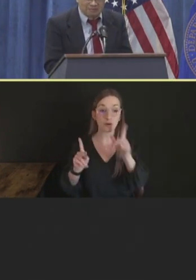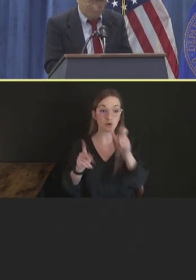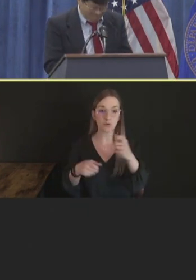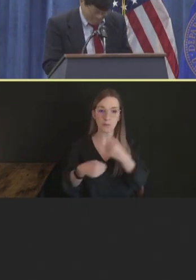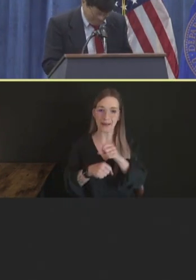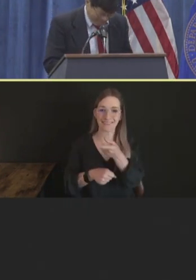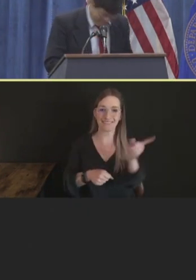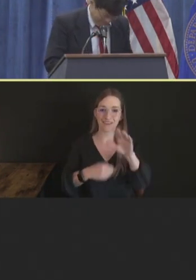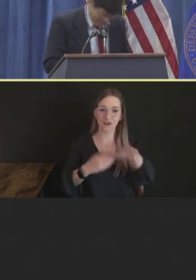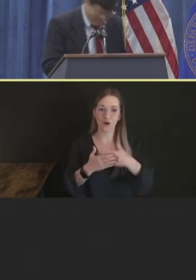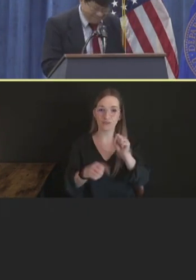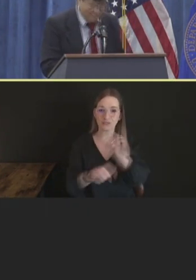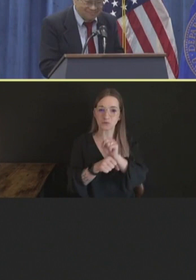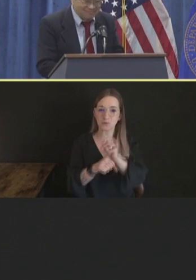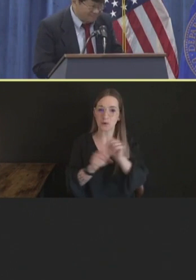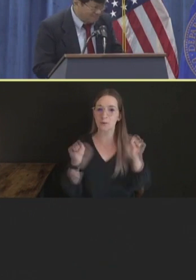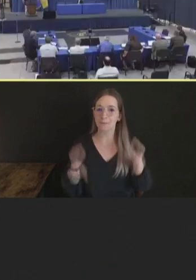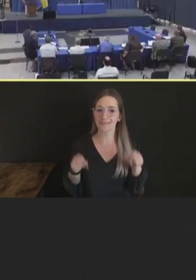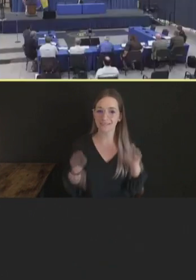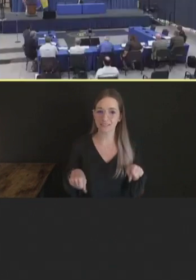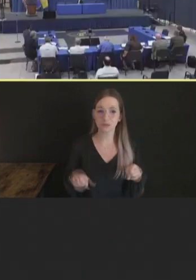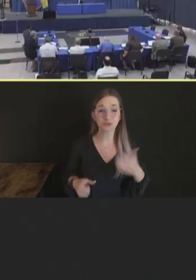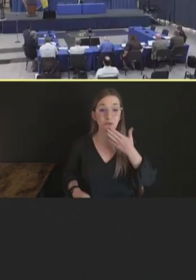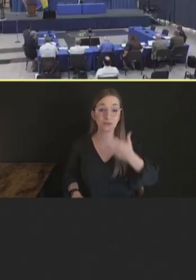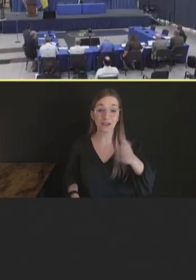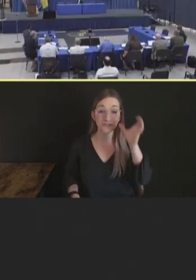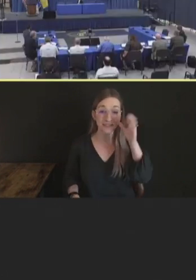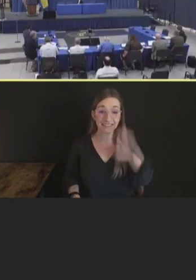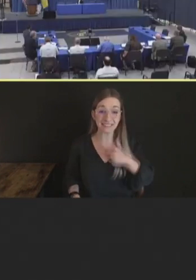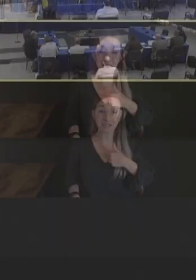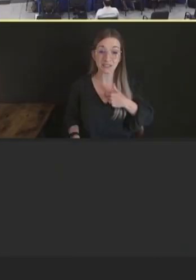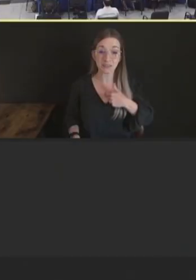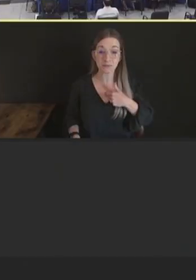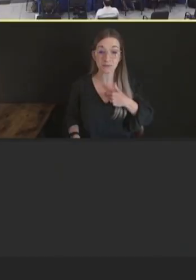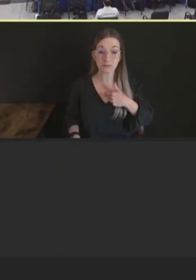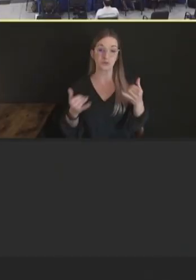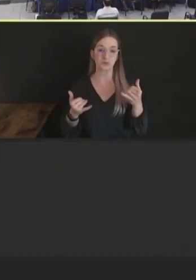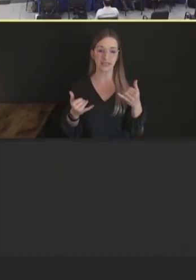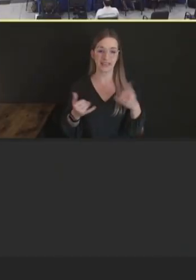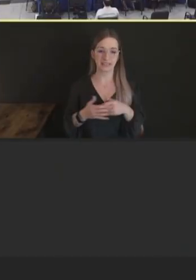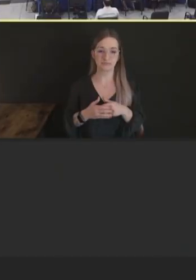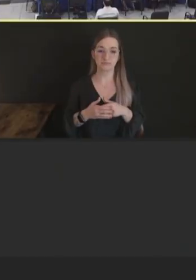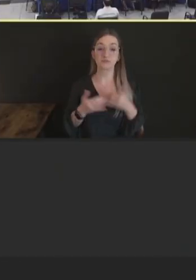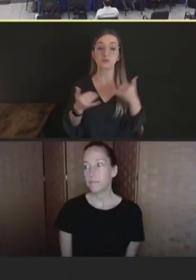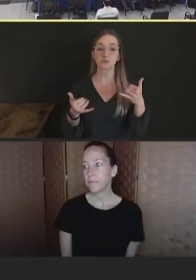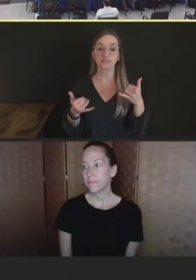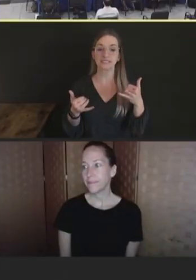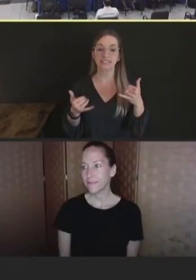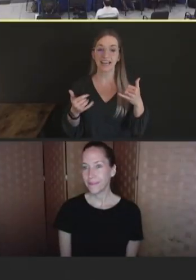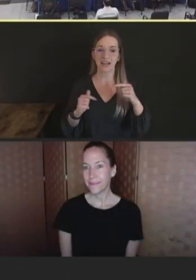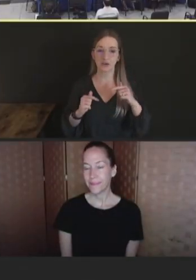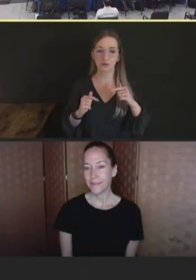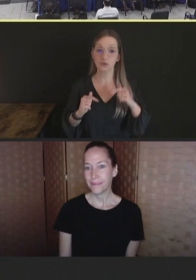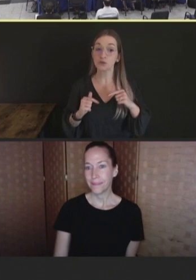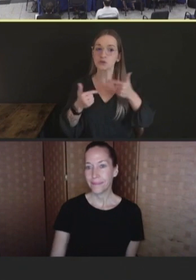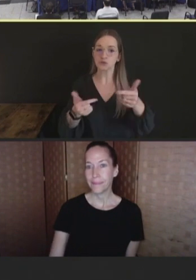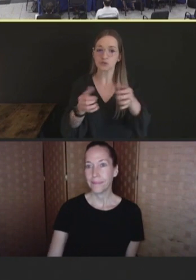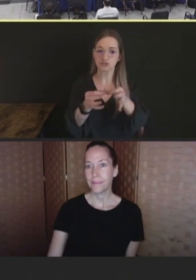Robert Hopkins: Thank you much, Dr. Chen. Our next presenter is Dr. Yftach Gepner from the University of Colorado at Denver.